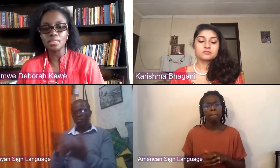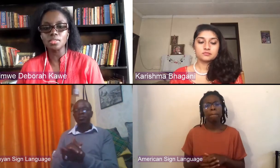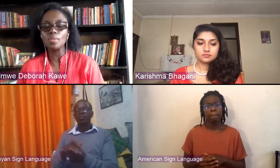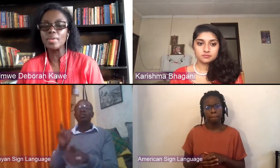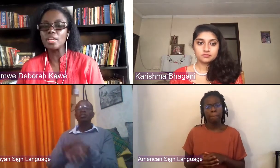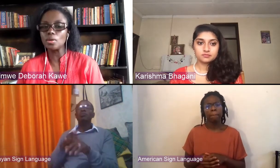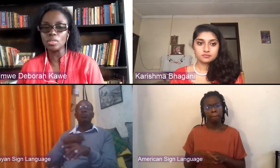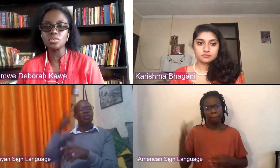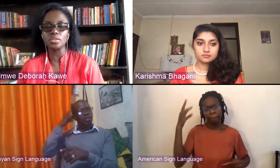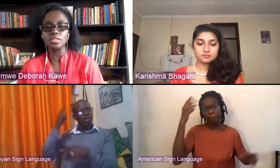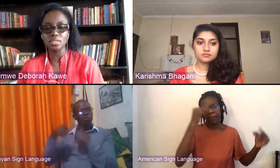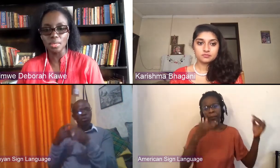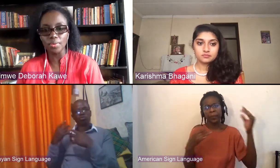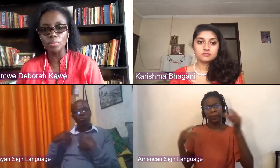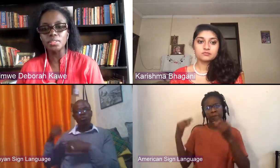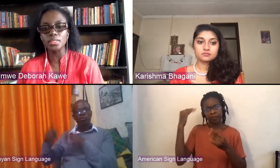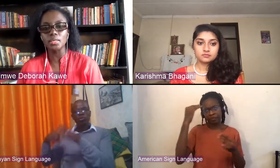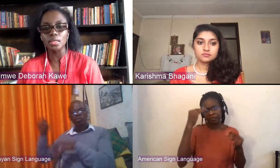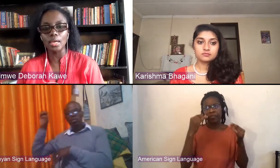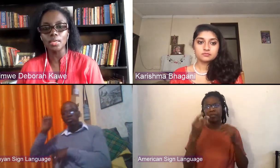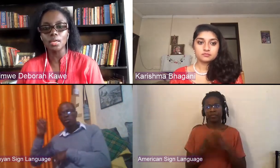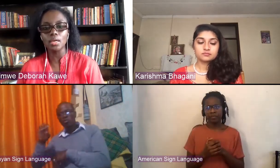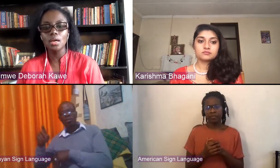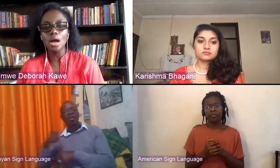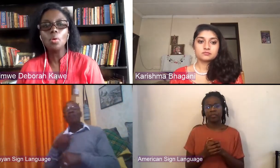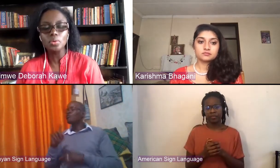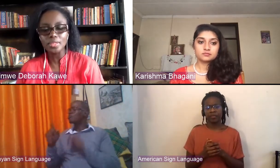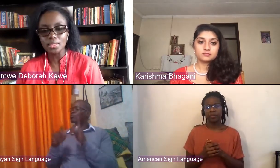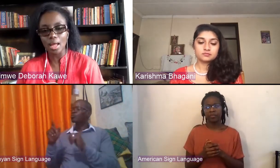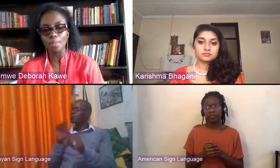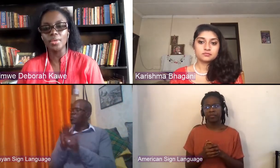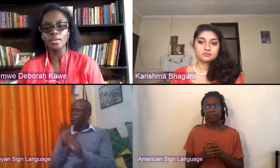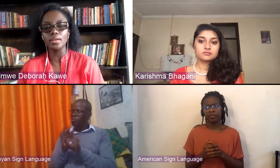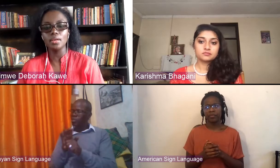there are so many questions surrounding like how could this happen?